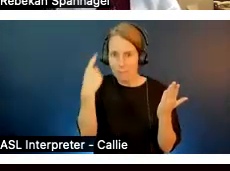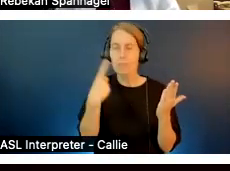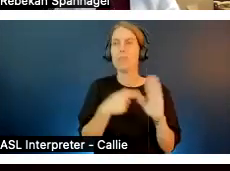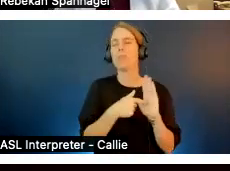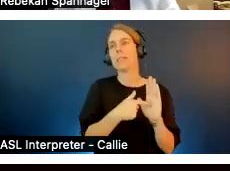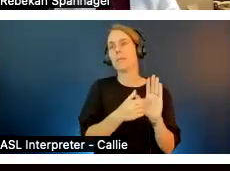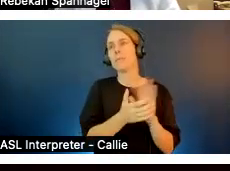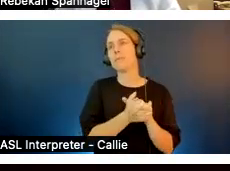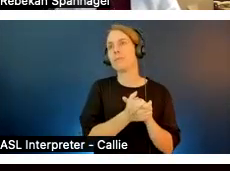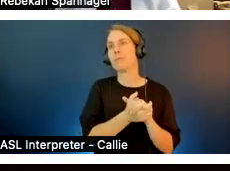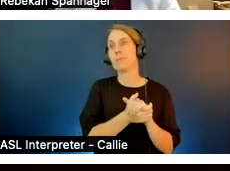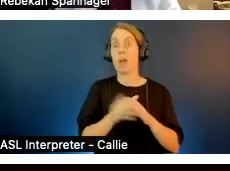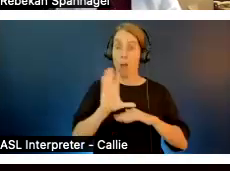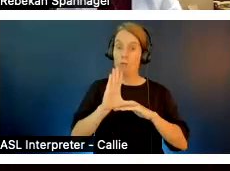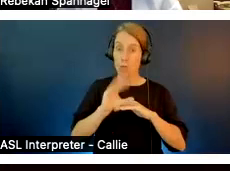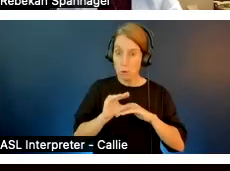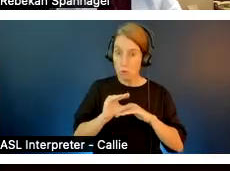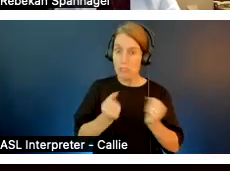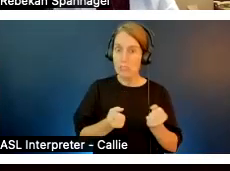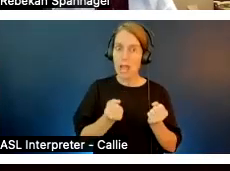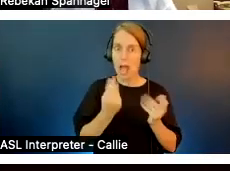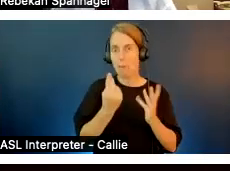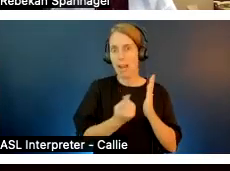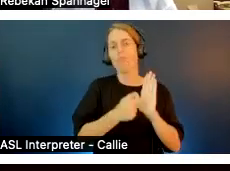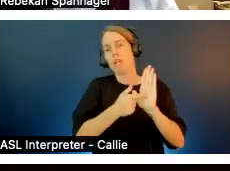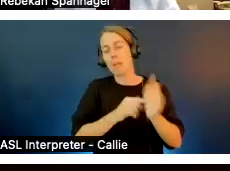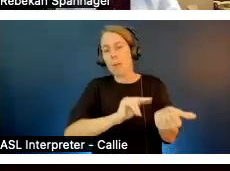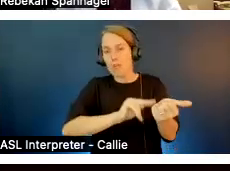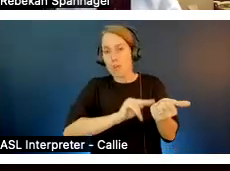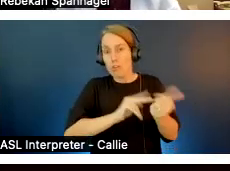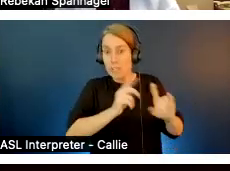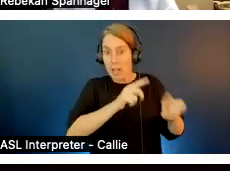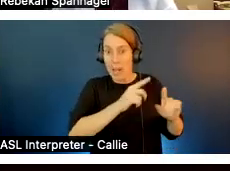reduce the number of hours that you're receiving for nursing services or some other type of service